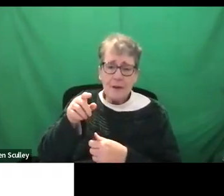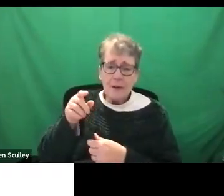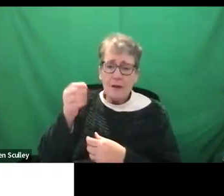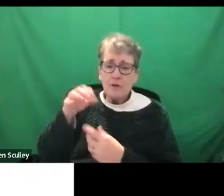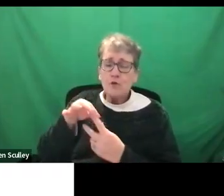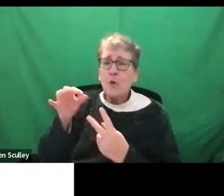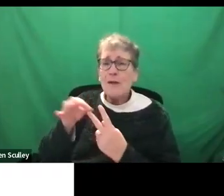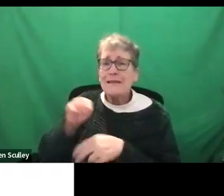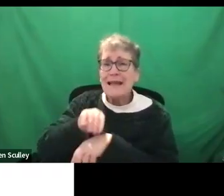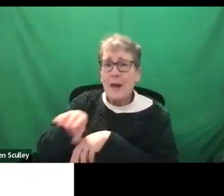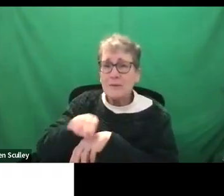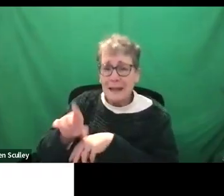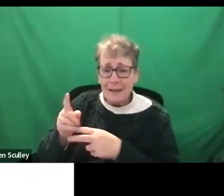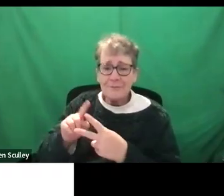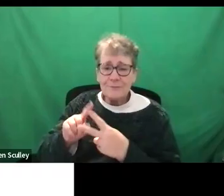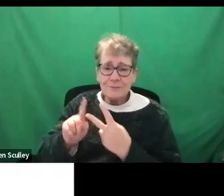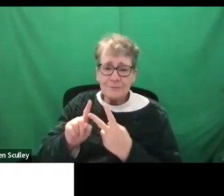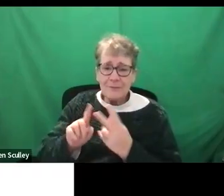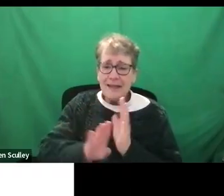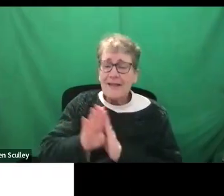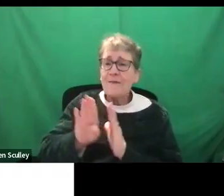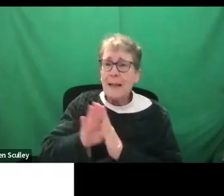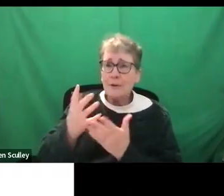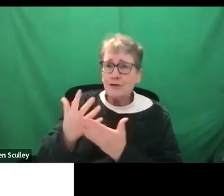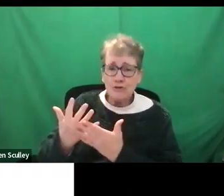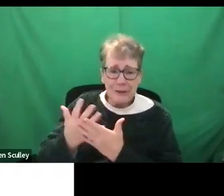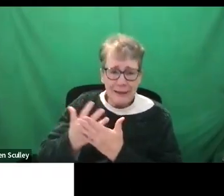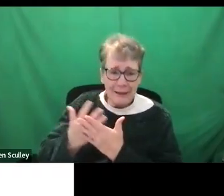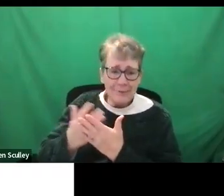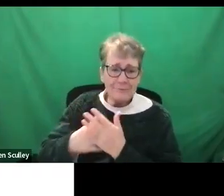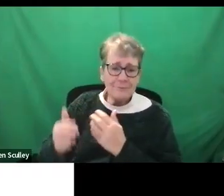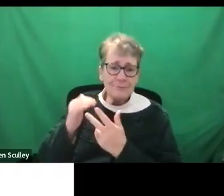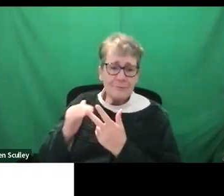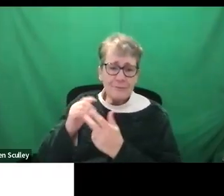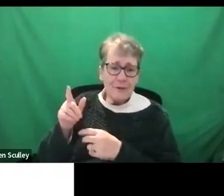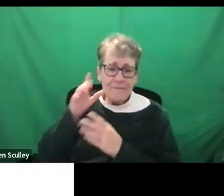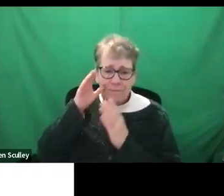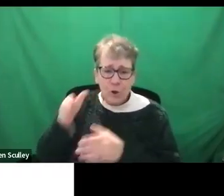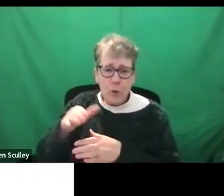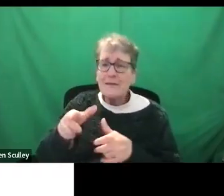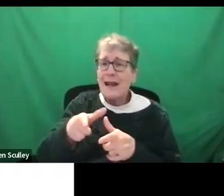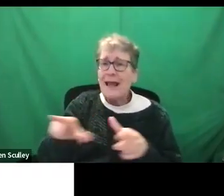Practical tools include informed choice counseling, developmental screenings